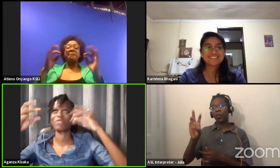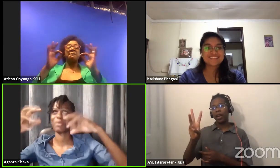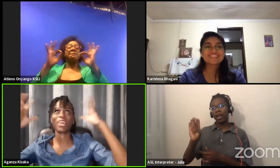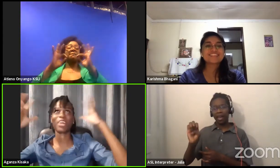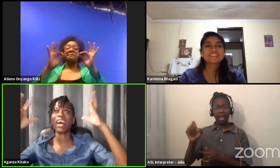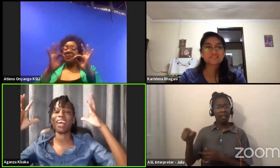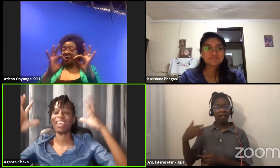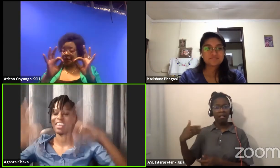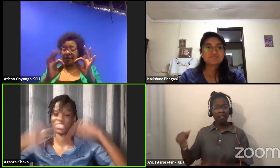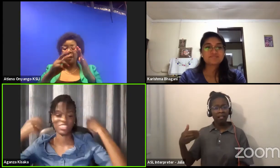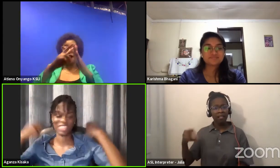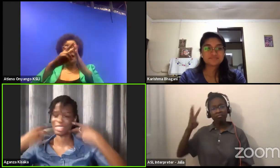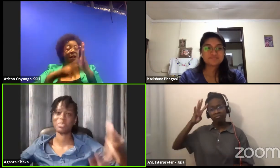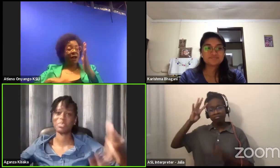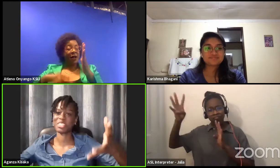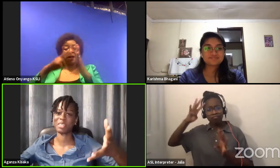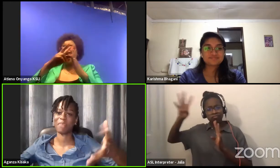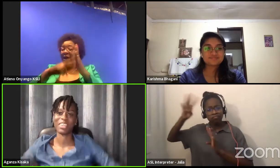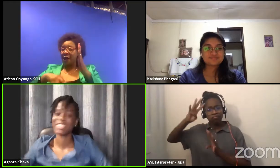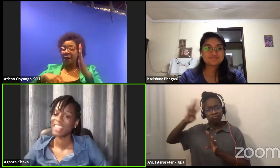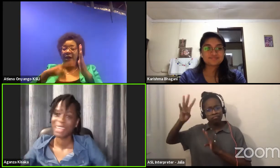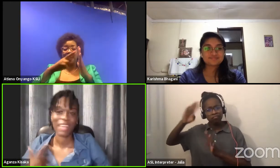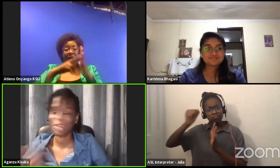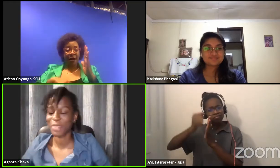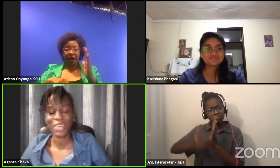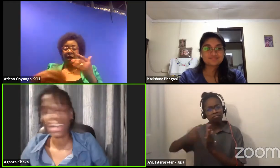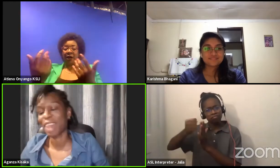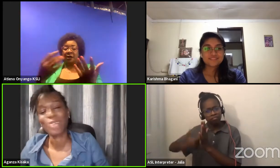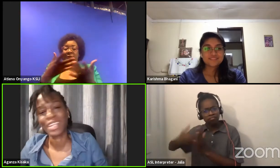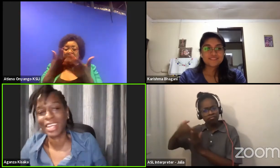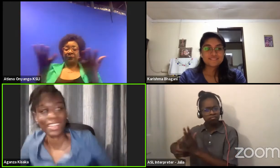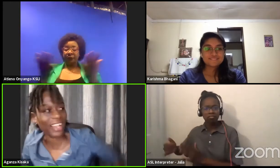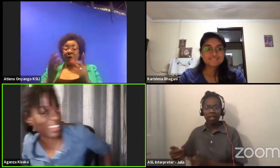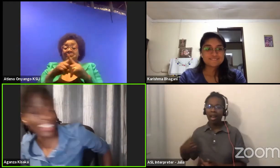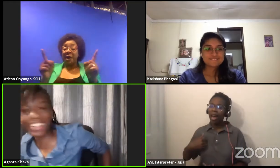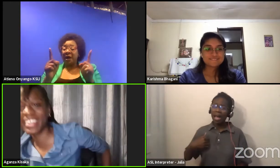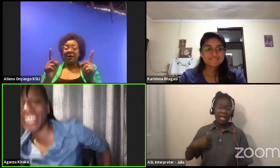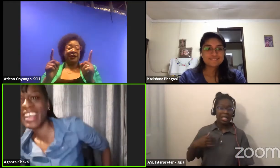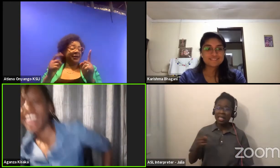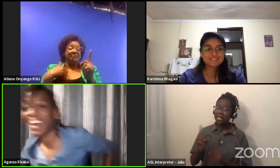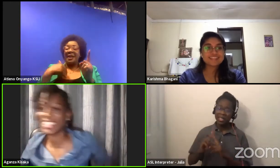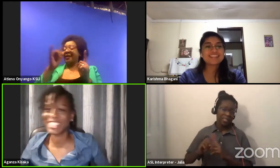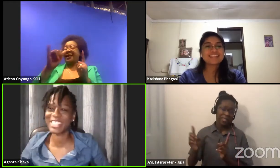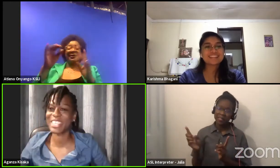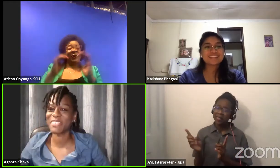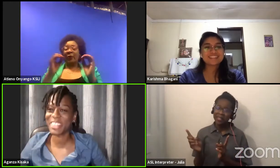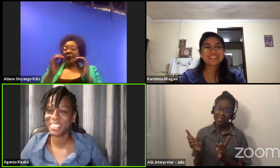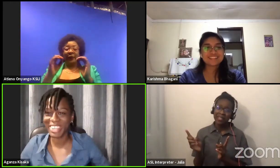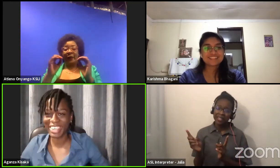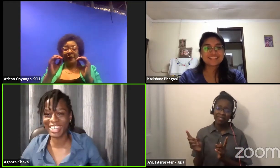from on high and fills them out, but I'm not like that. I need to sit with the work.